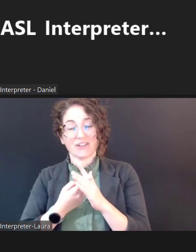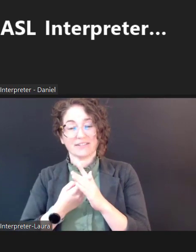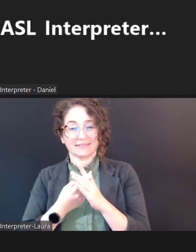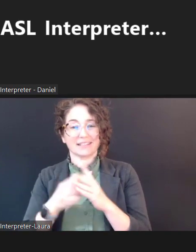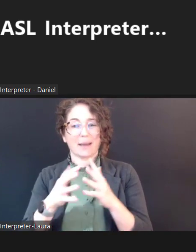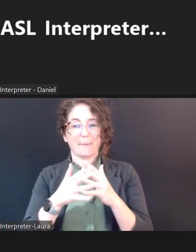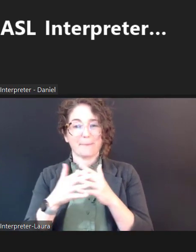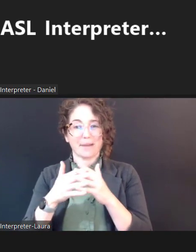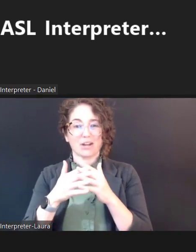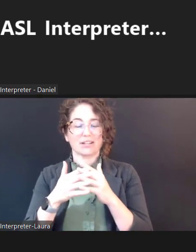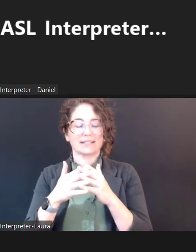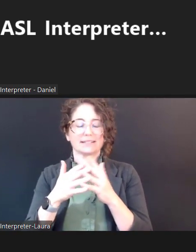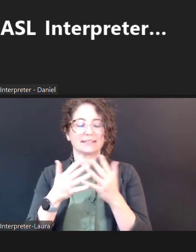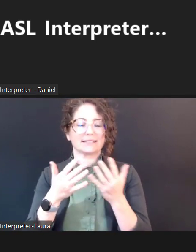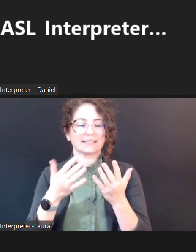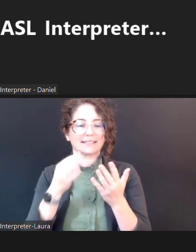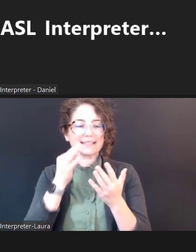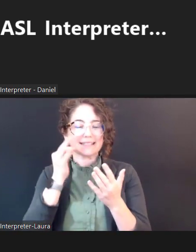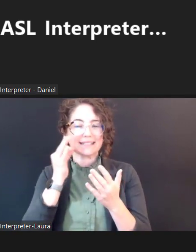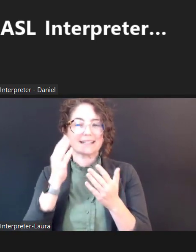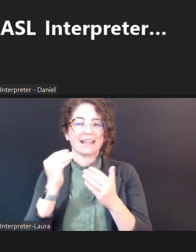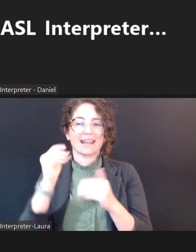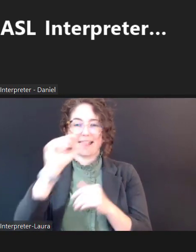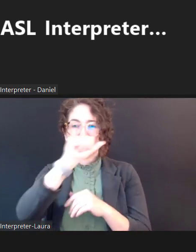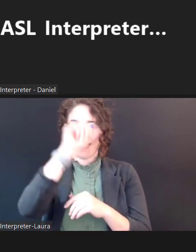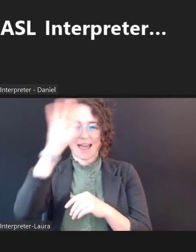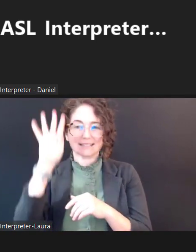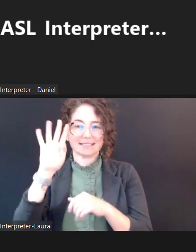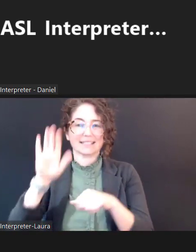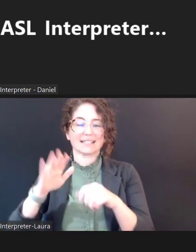American Indian Alaska native and migrant head start and other early